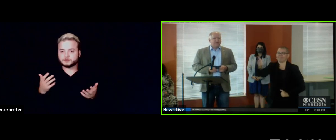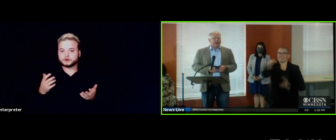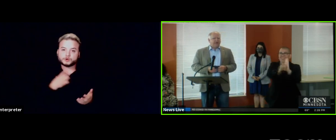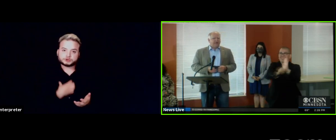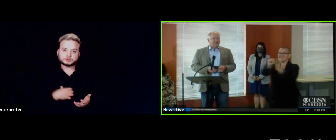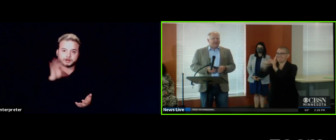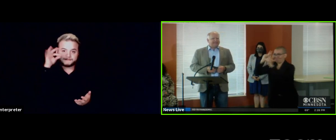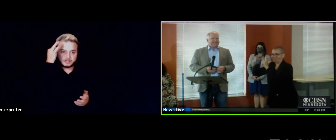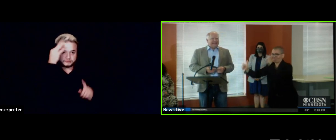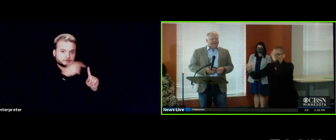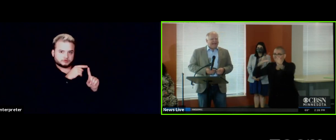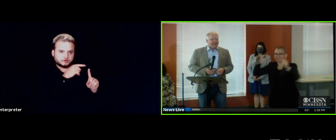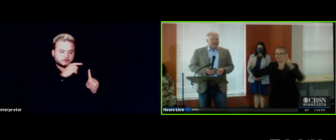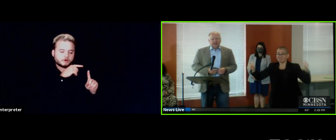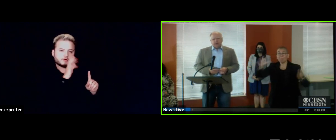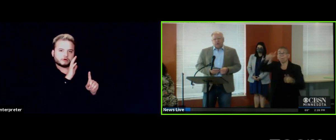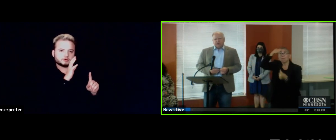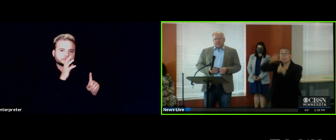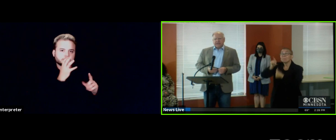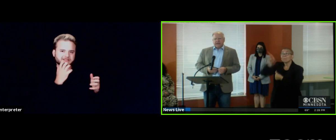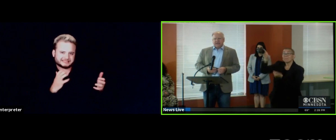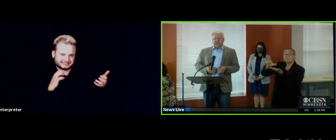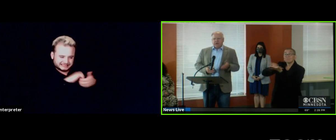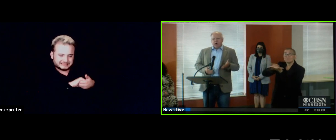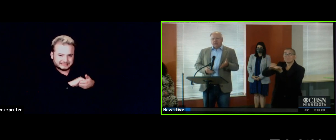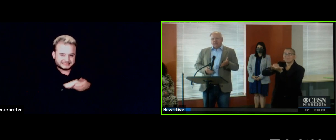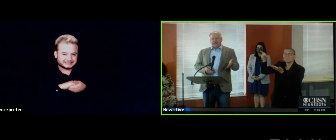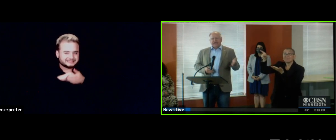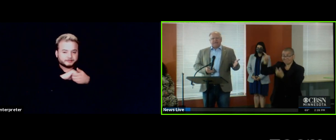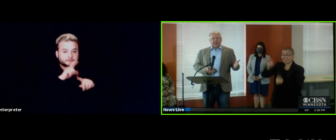five hundred deaths that day in New York City and I think the hard-earned gains that they